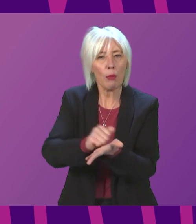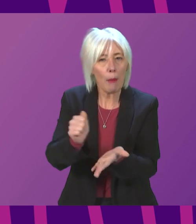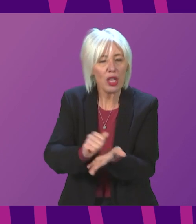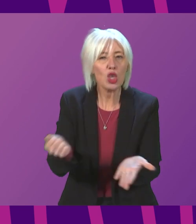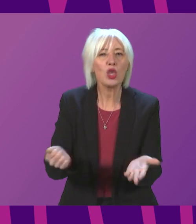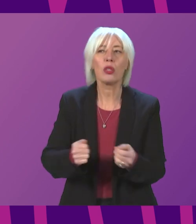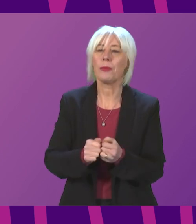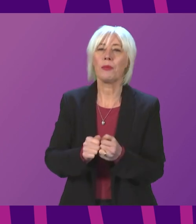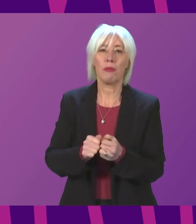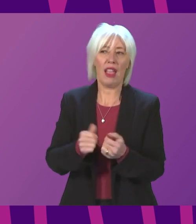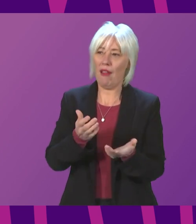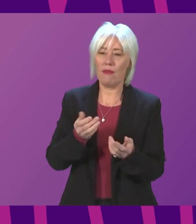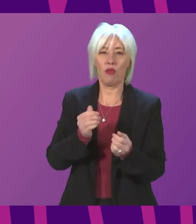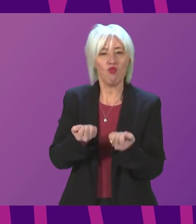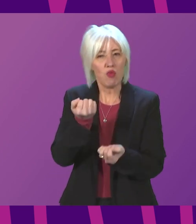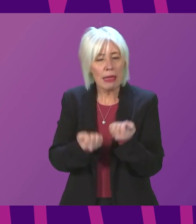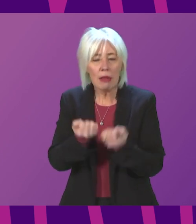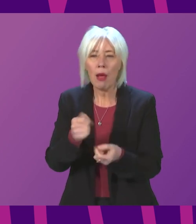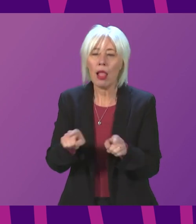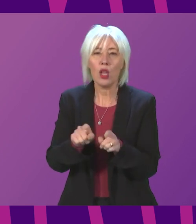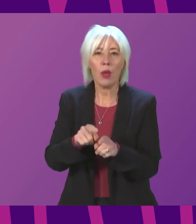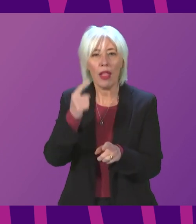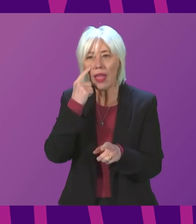far as is reasonable and appropriate, to publish the evidence and advice that underpin the